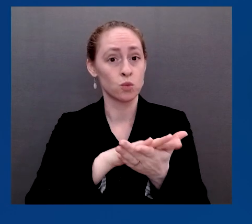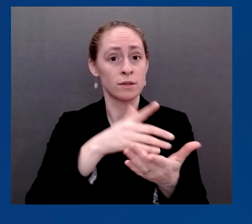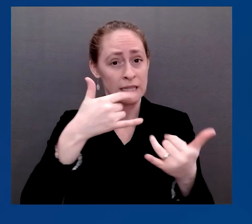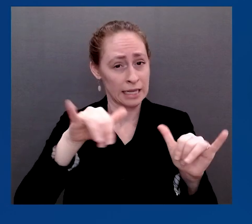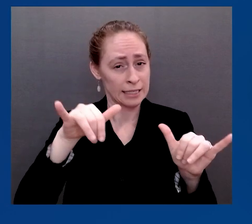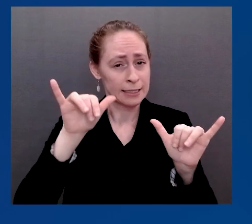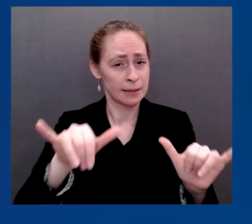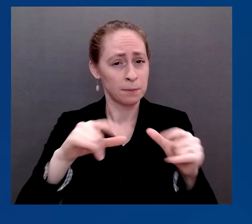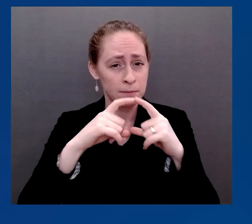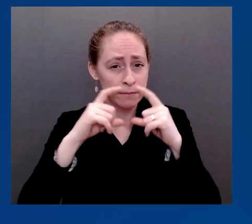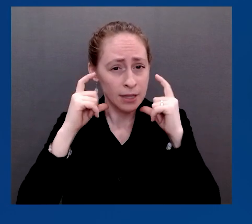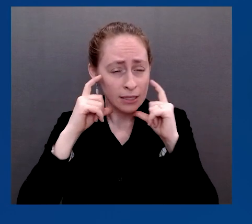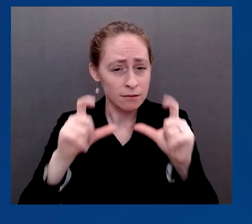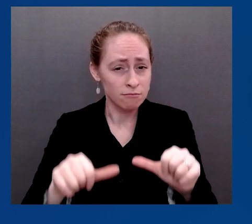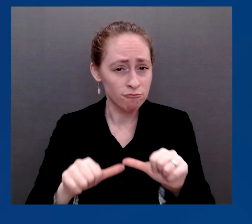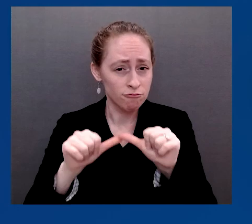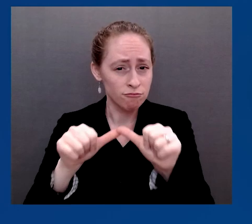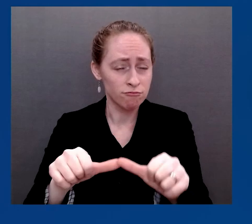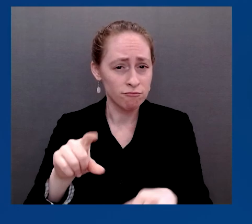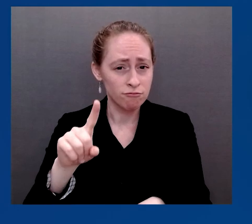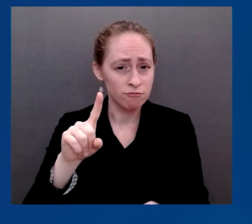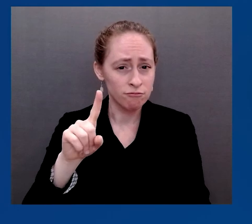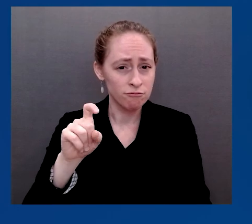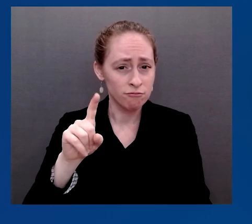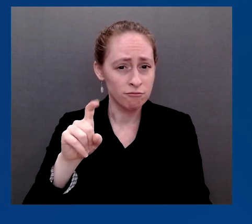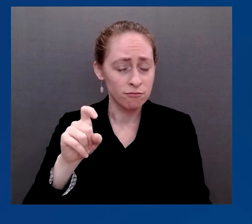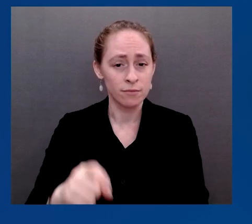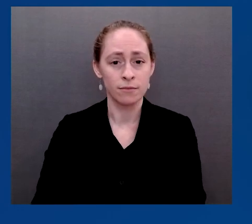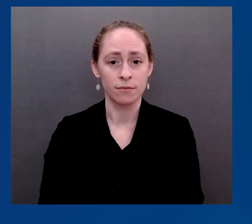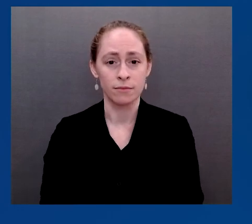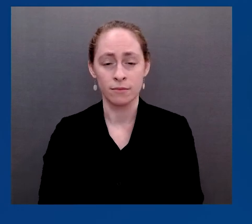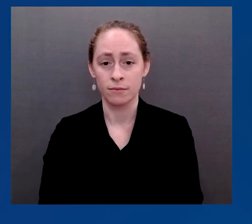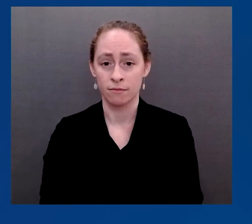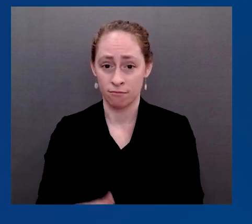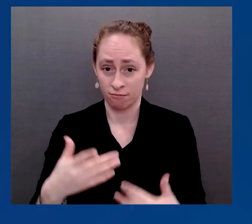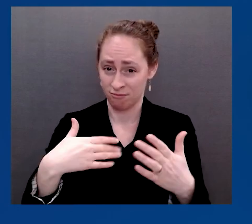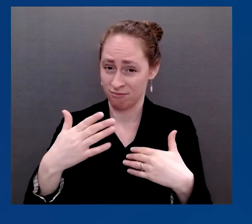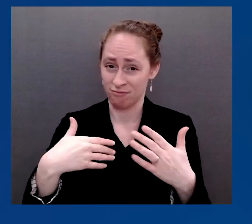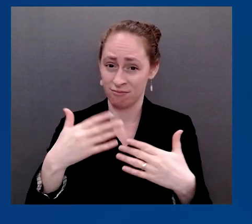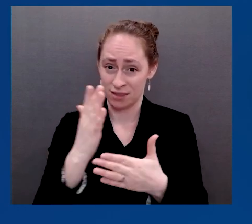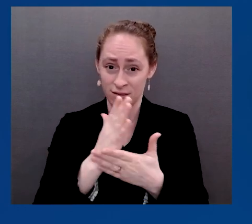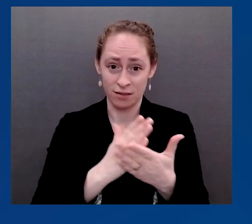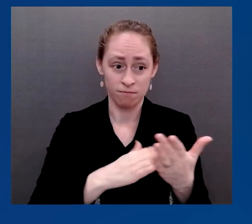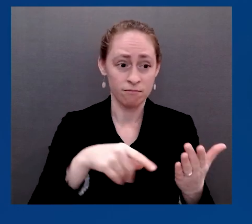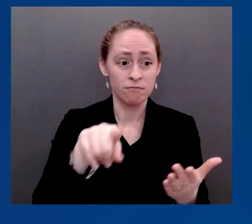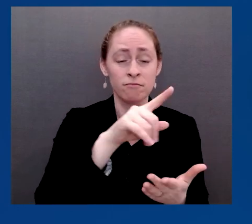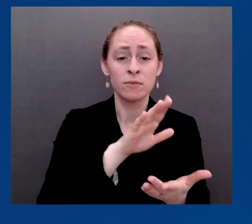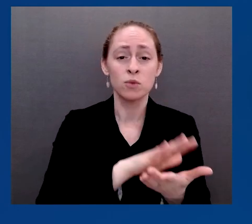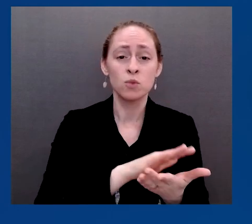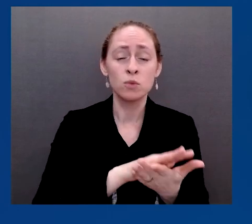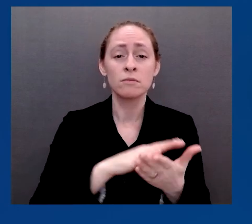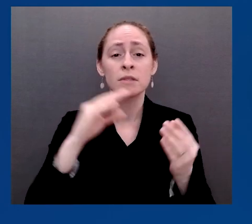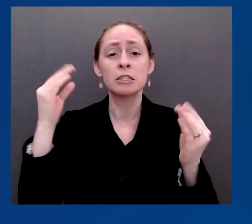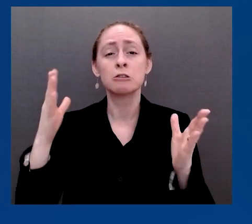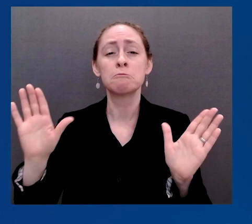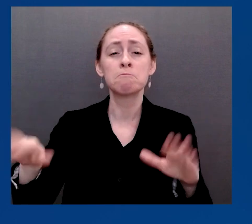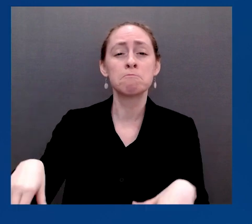and students in schools? Mr. Zients: Dr. Walensky? Dr. Walensky: Yeah, thank you, Sabrina. So we certainly understand the need and desire to be flexible,